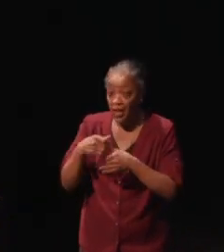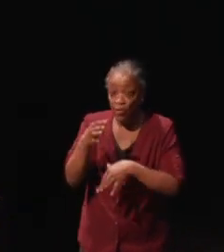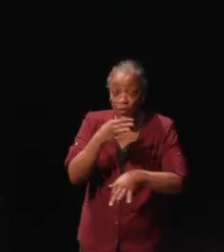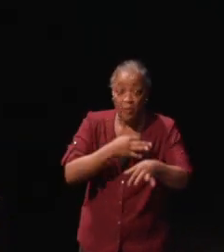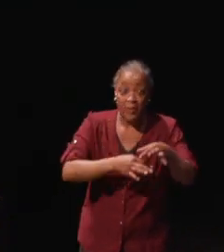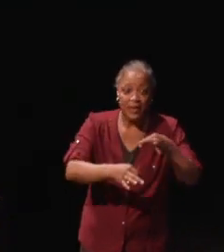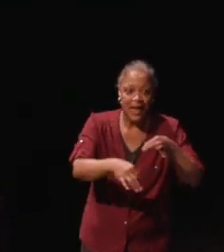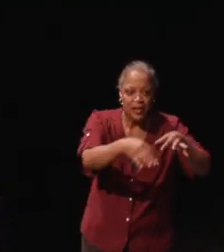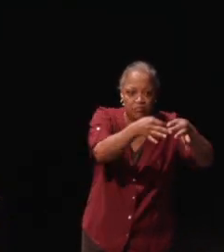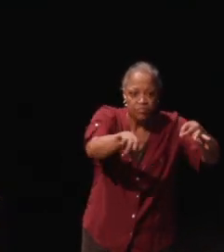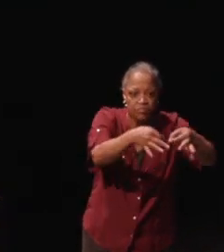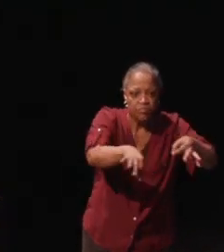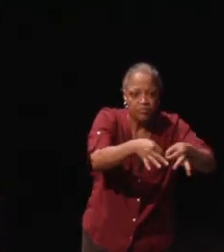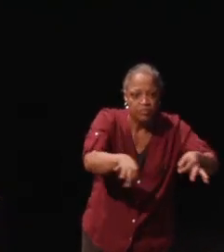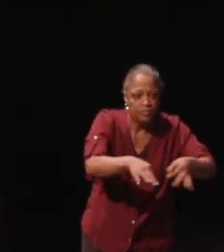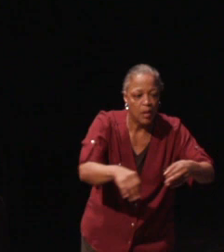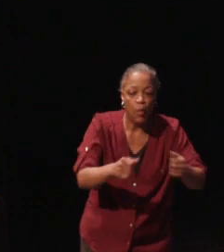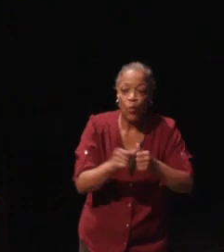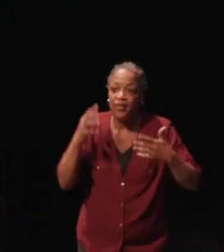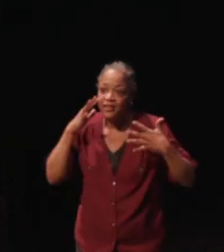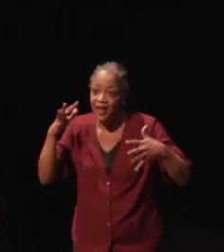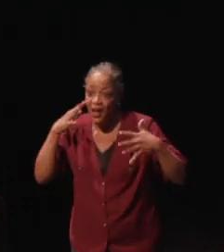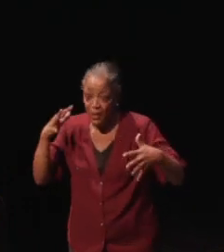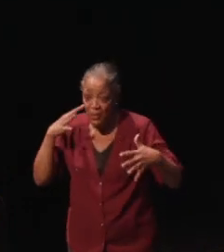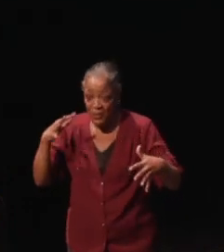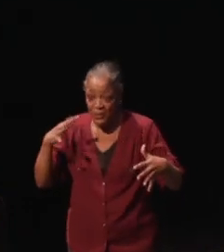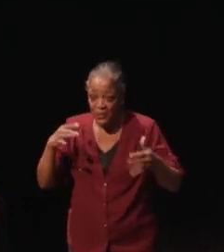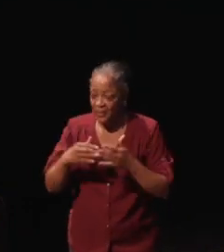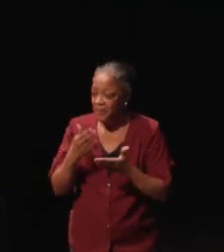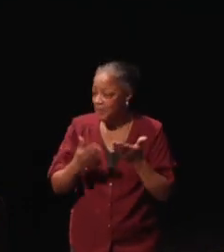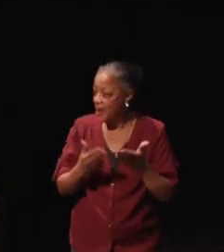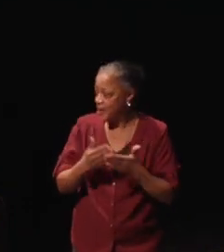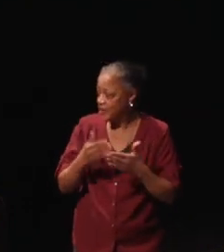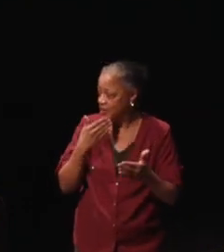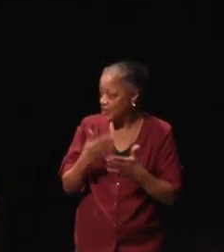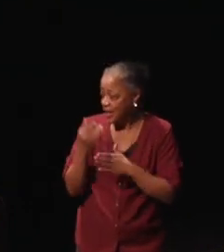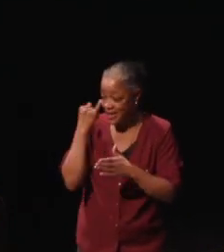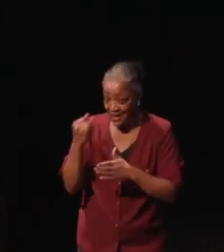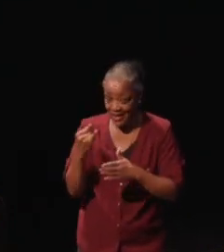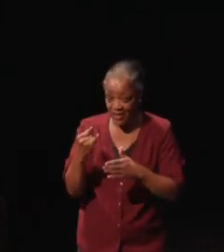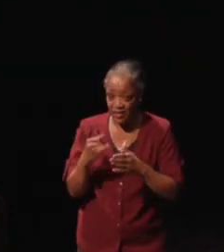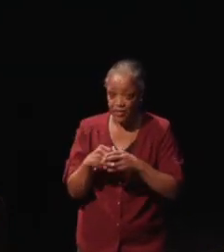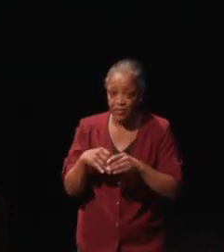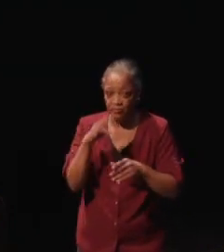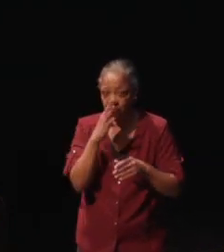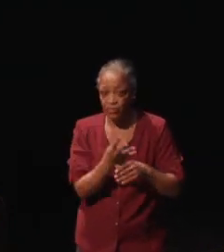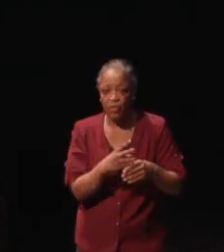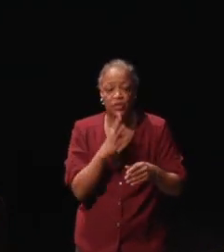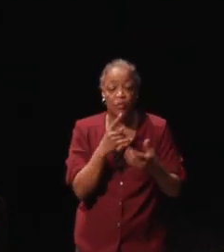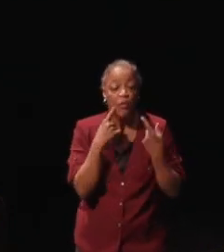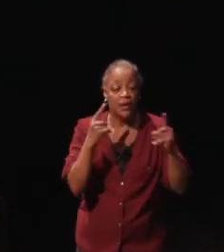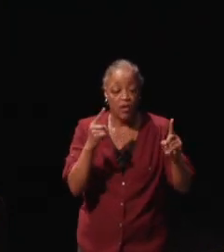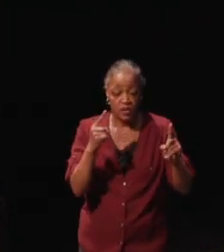more information with sound effects than you might think, and maybe it's a good idea to forgo the actual spoken announcements every once